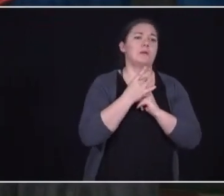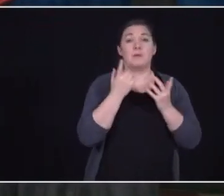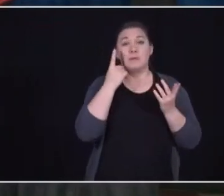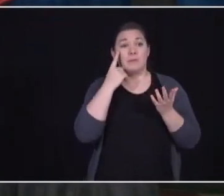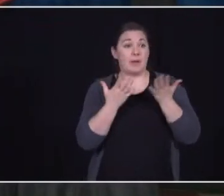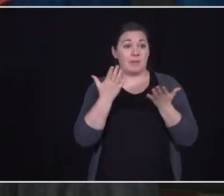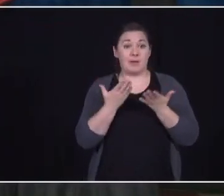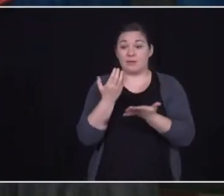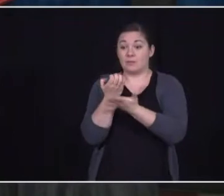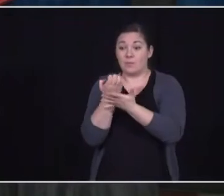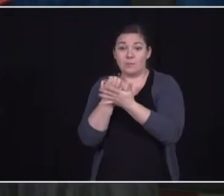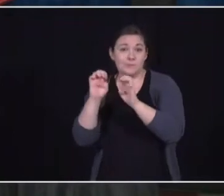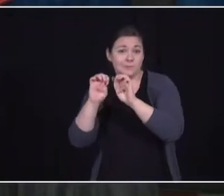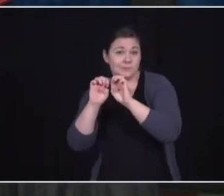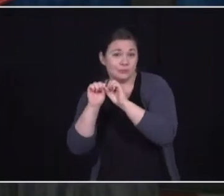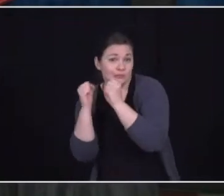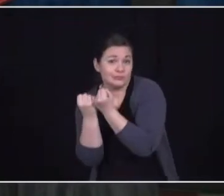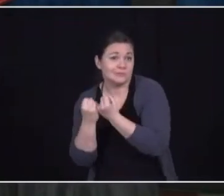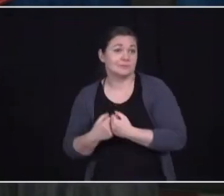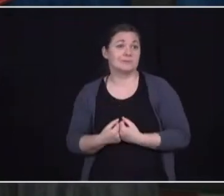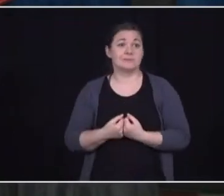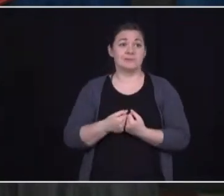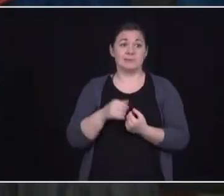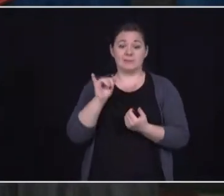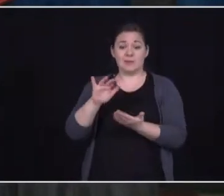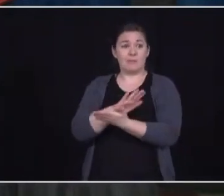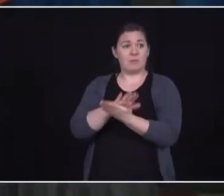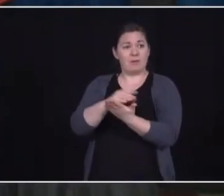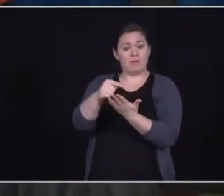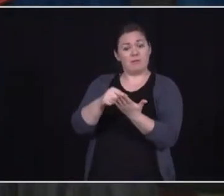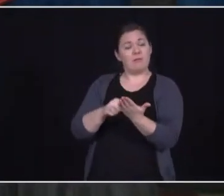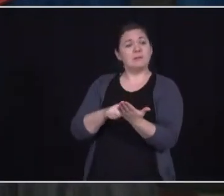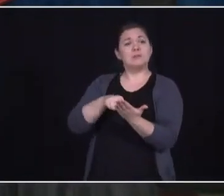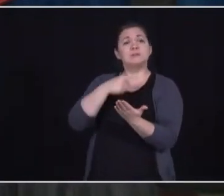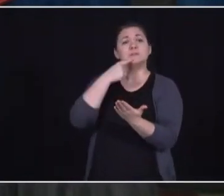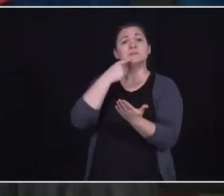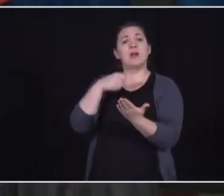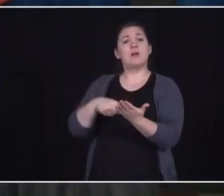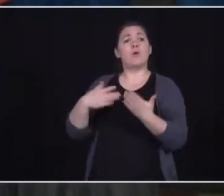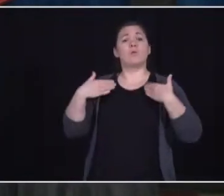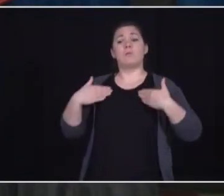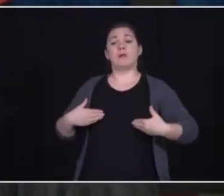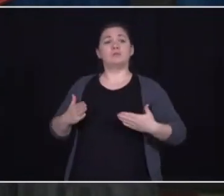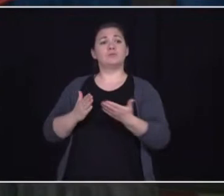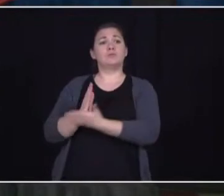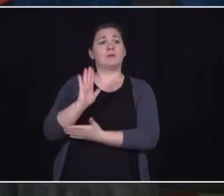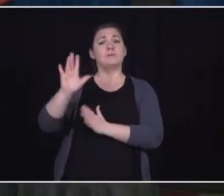priorities should be given to those who are likely to experience greater burdens due to COVID-19 in society.